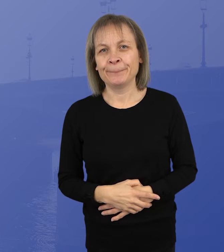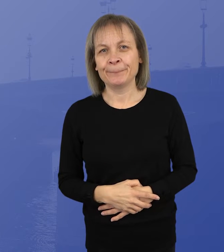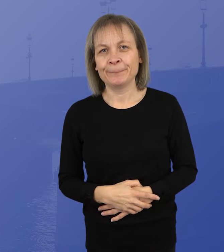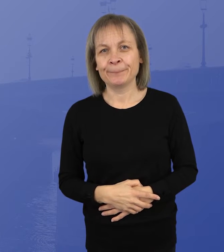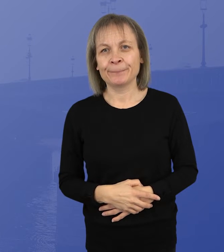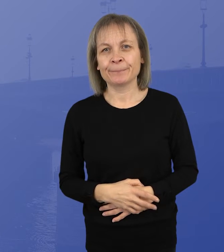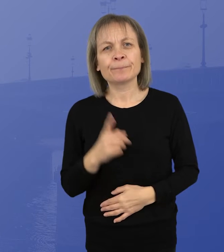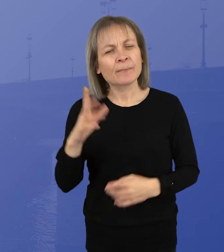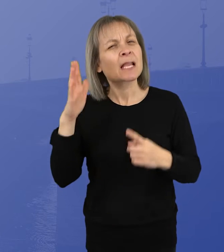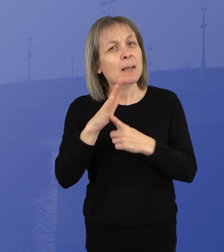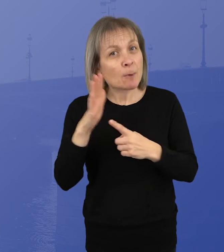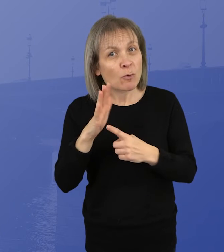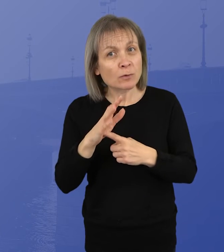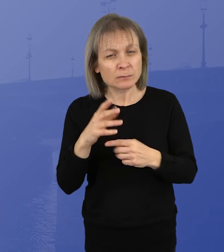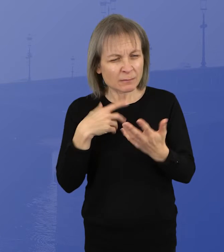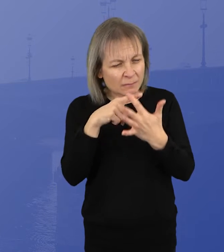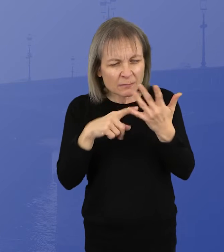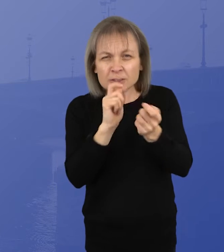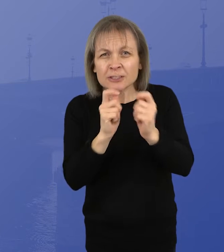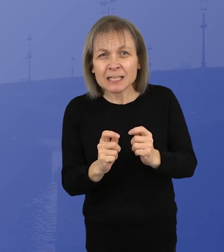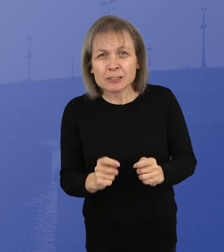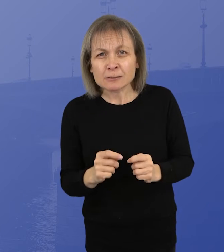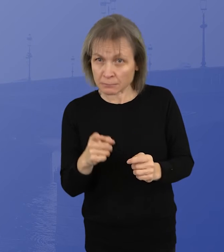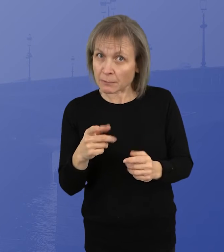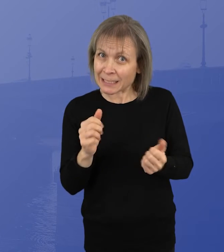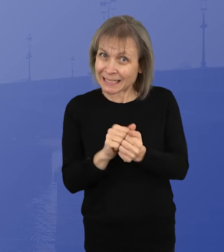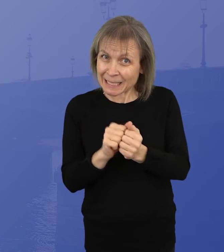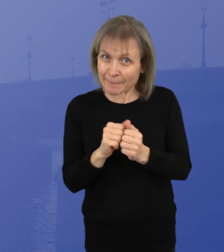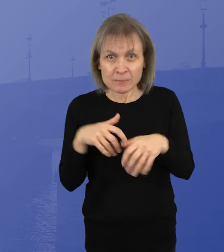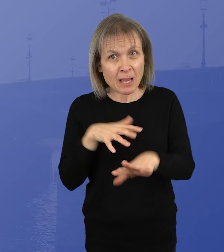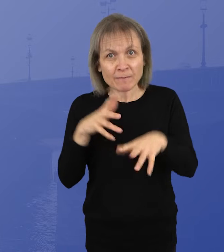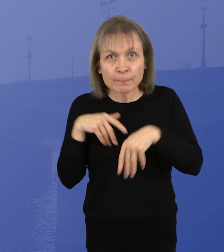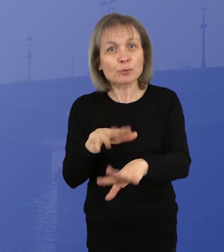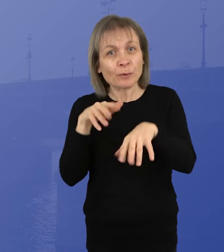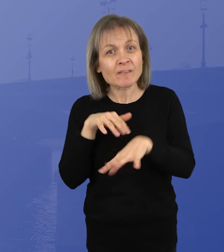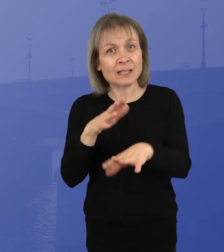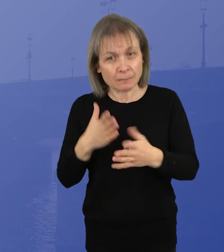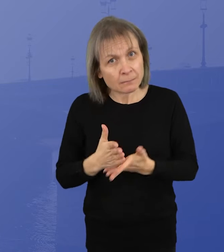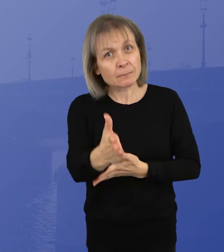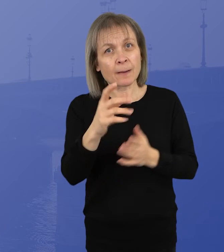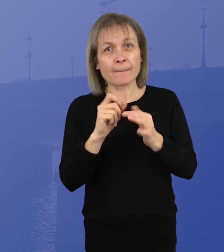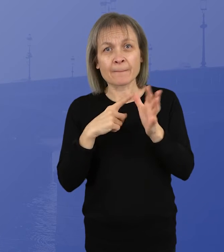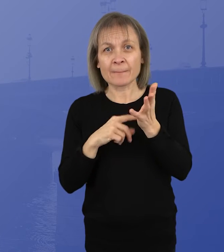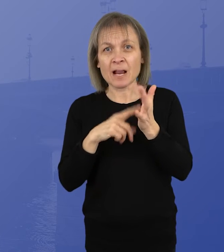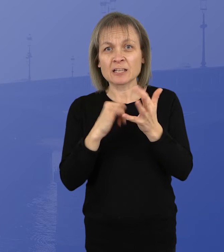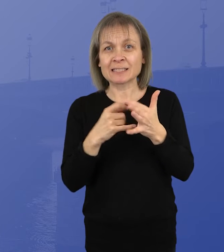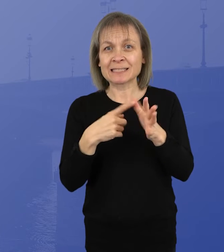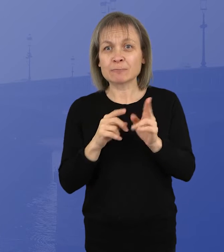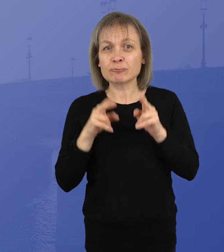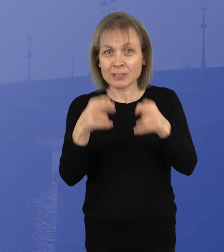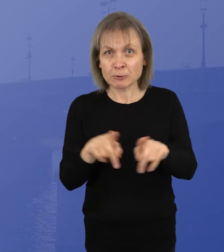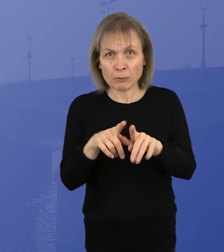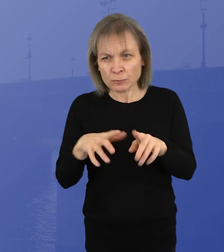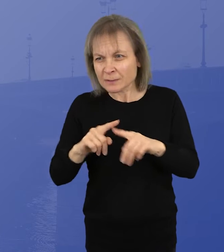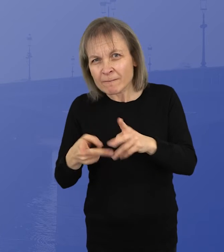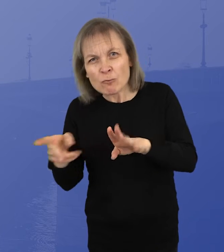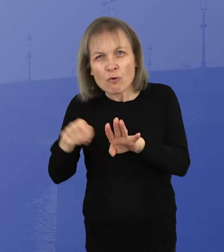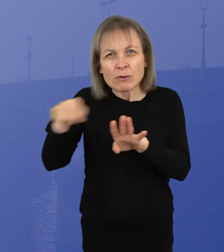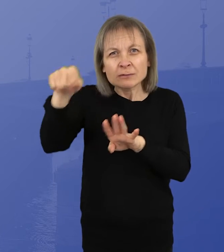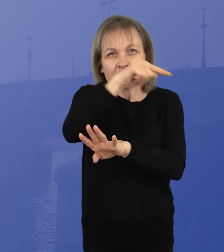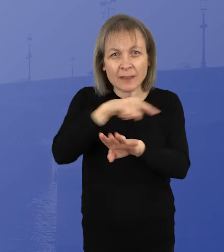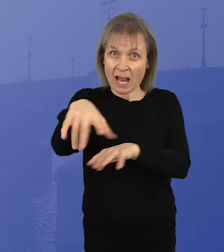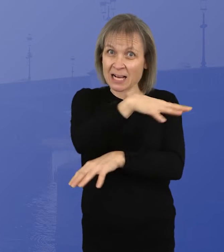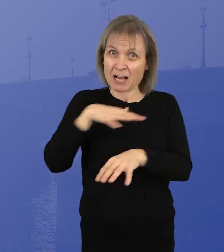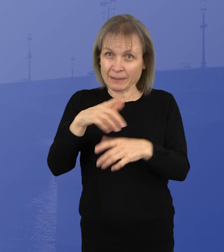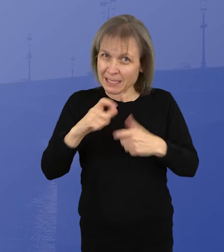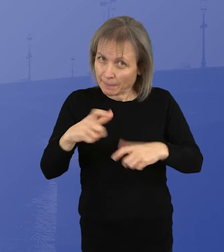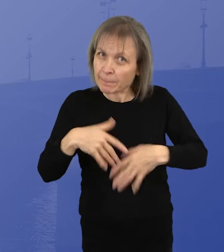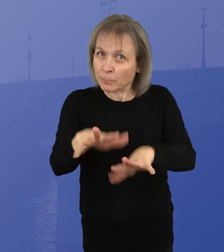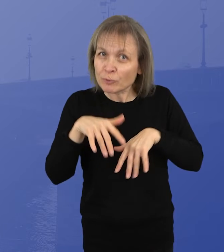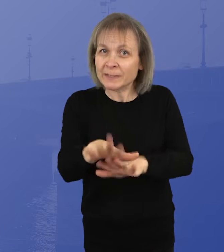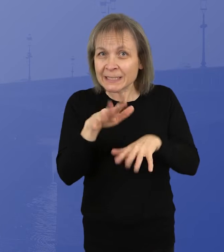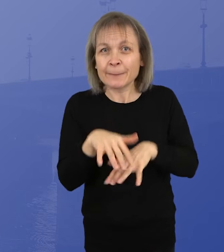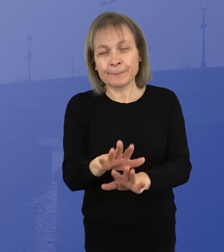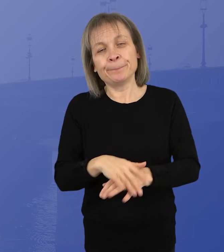It is important that the changes also keep traffic moving across Battersea Bridge and the roads in this area.